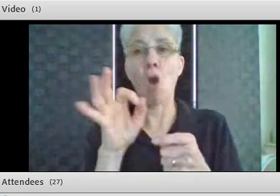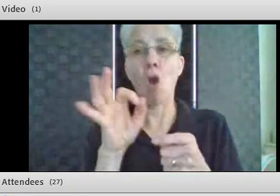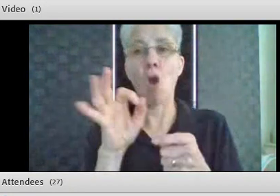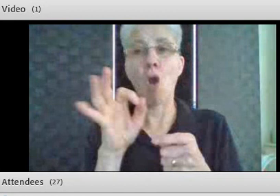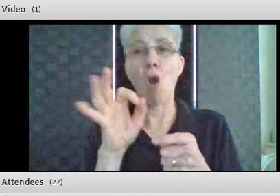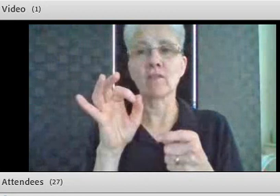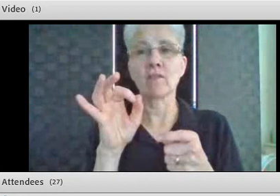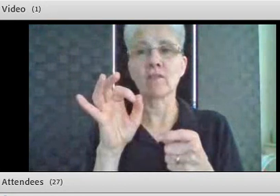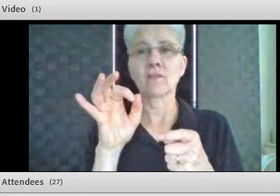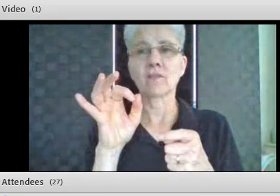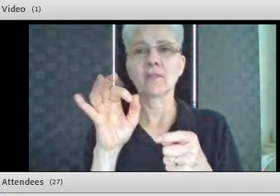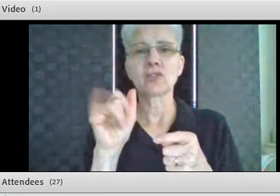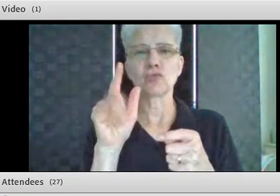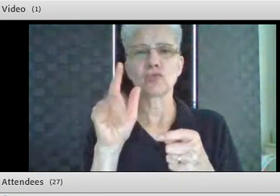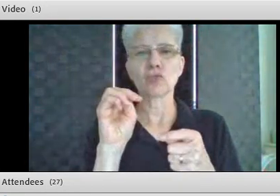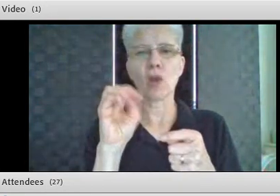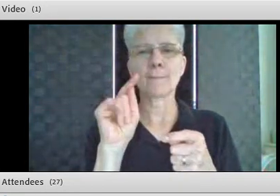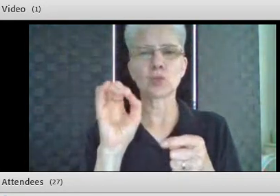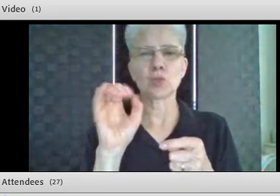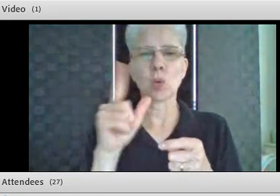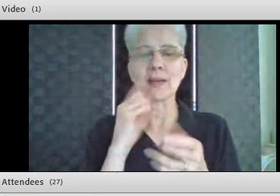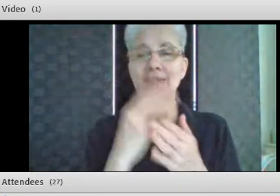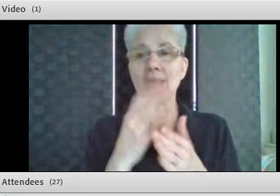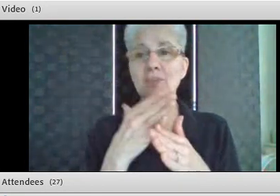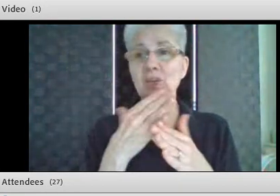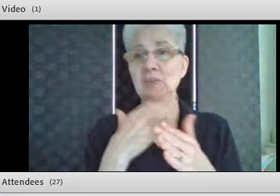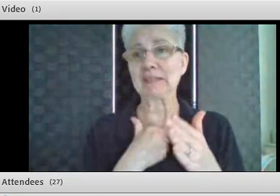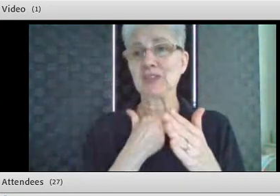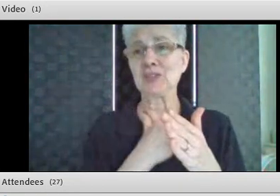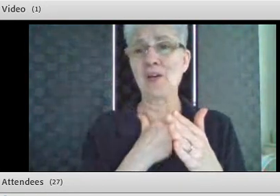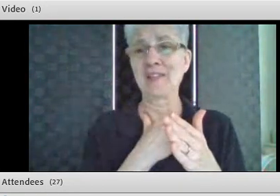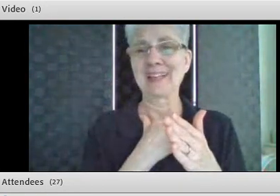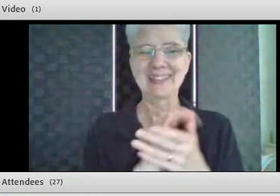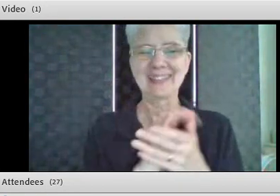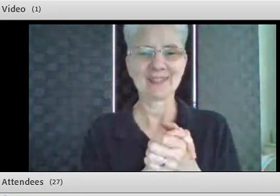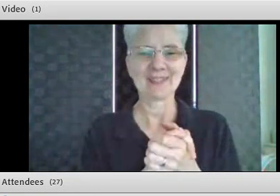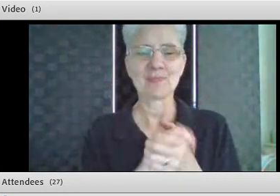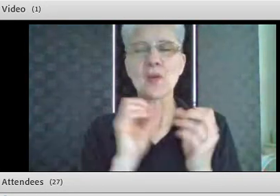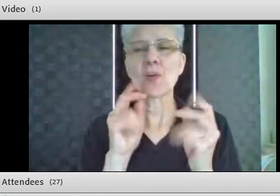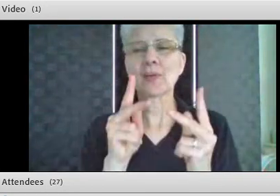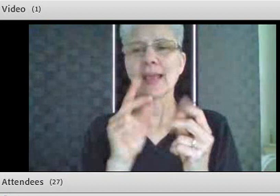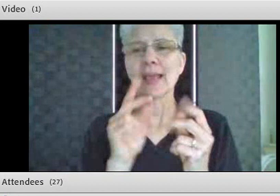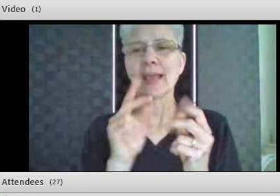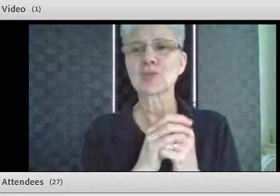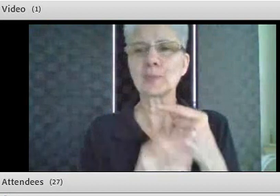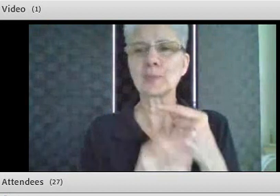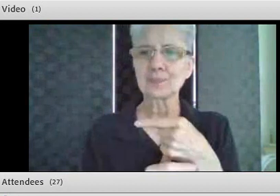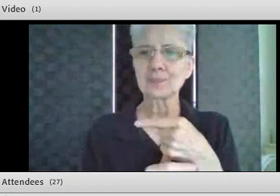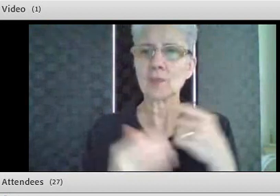There you go. Ryan: I think we're coming back here. Hilary: We're coming back. Sorry about that. Ryan: Apologies. I think this is it. Hilary: I tried to turn the draw tool off,